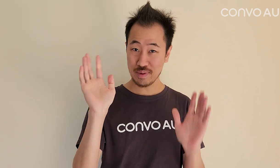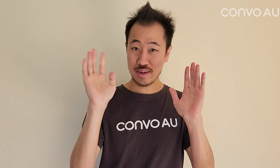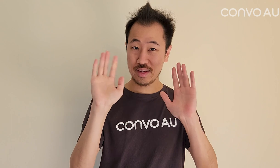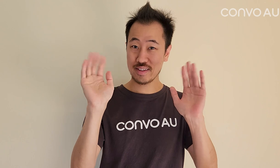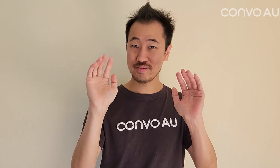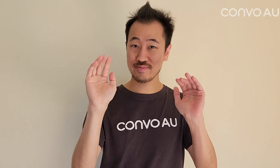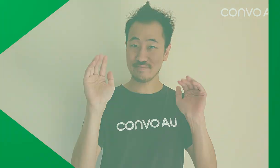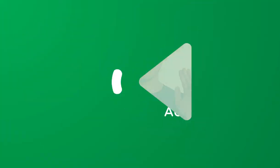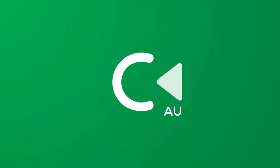Bye!